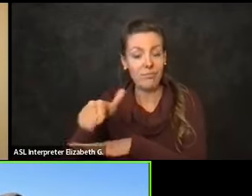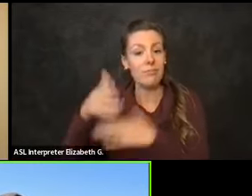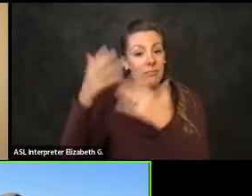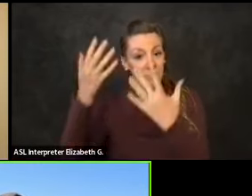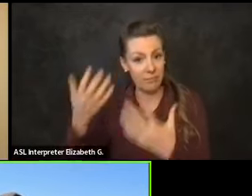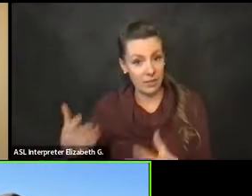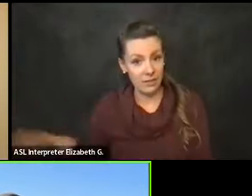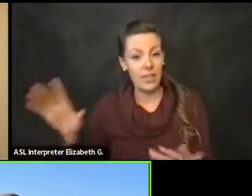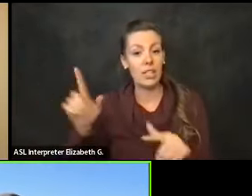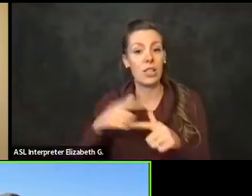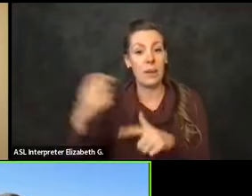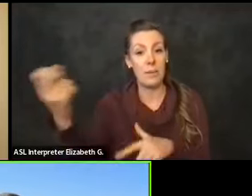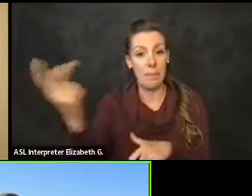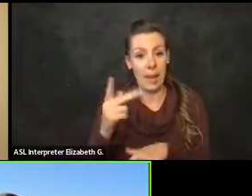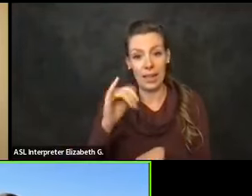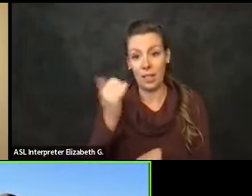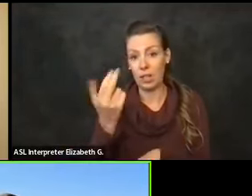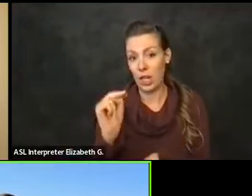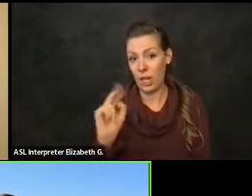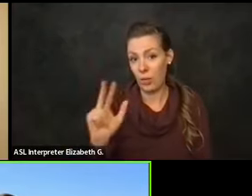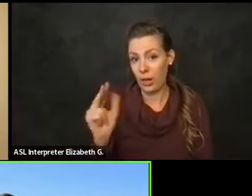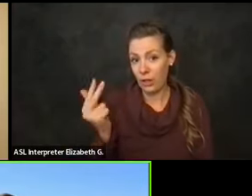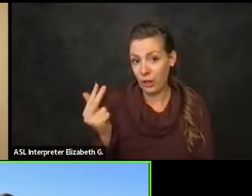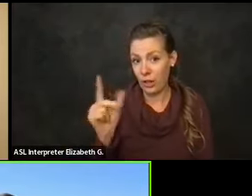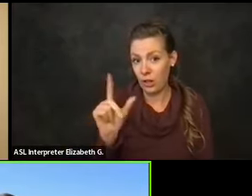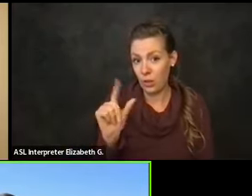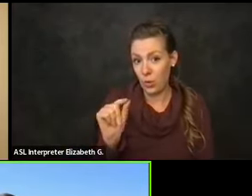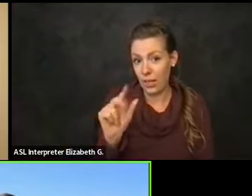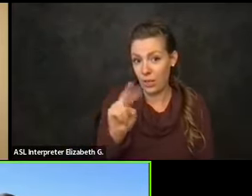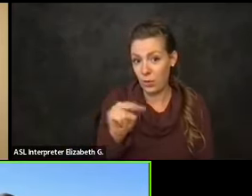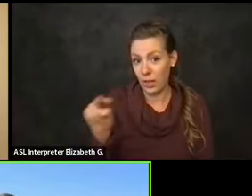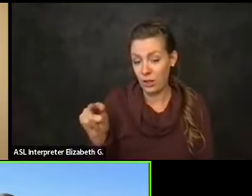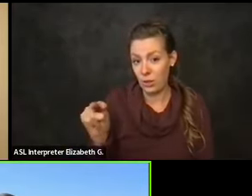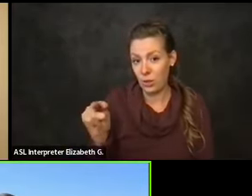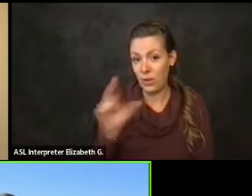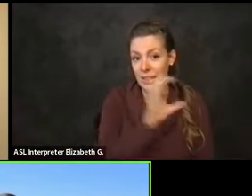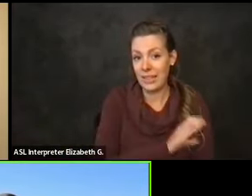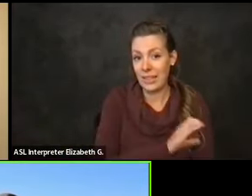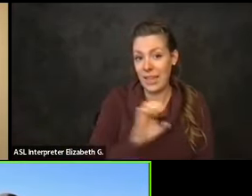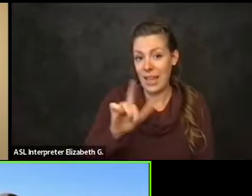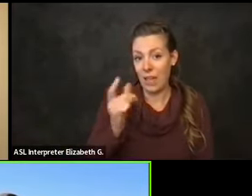3, 2022 with the clinic at Elverano School in Sonoma.